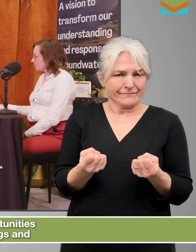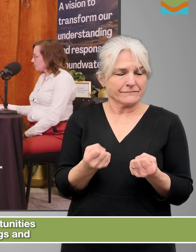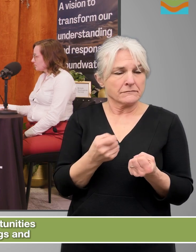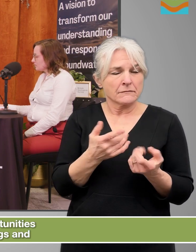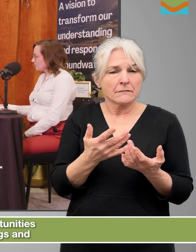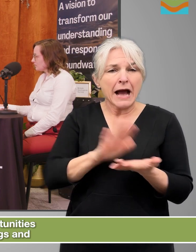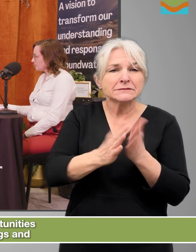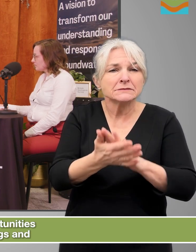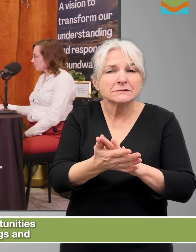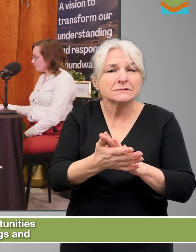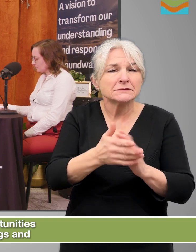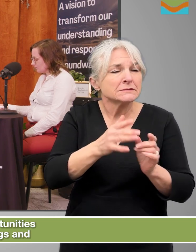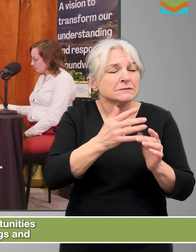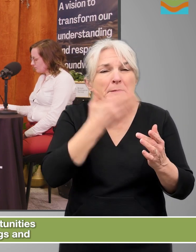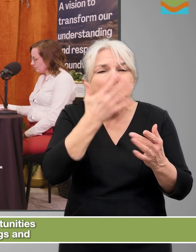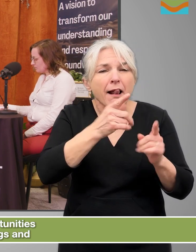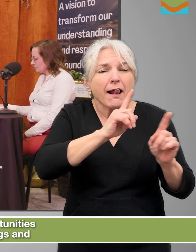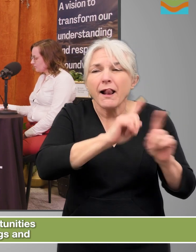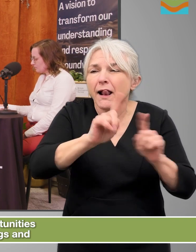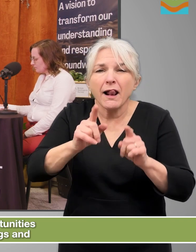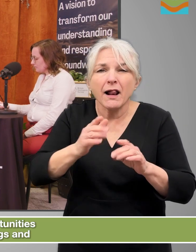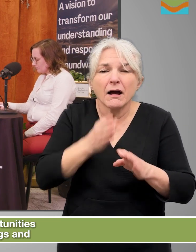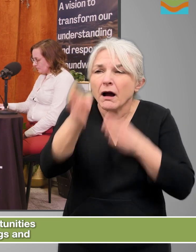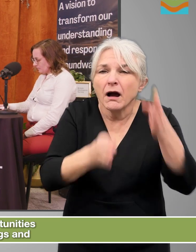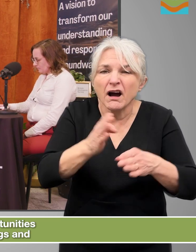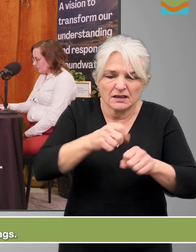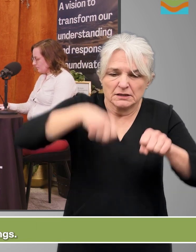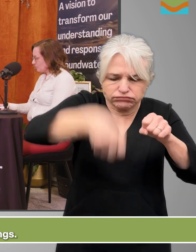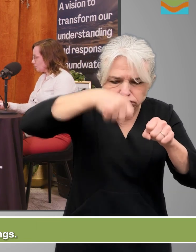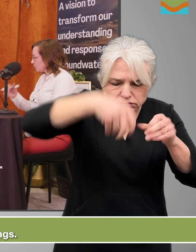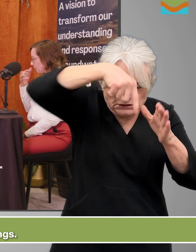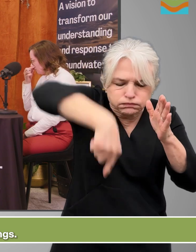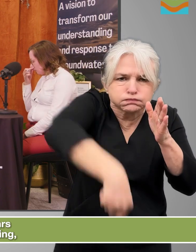this is kind of one of the opportunities we now have with digital things and particularly web-based things.